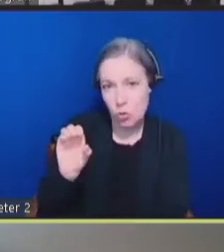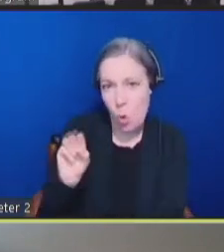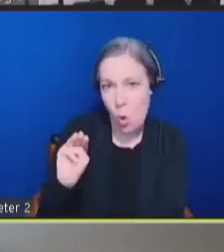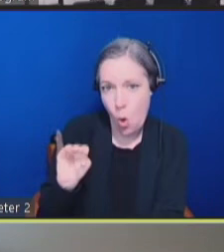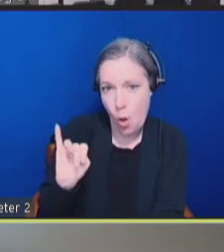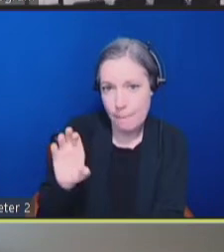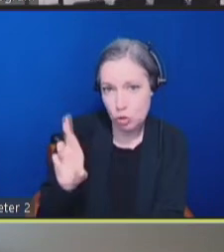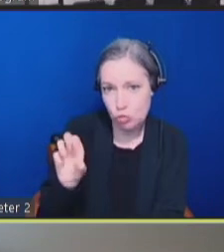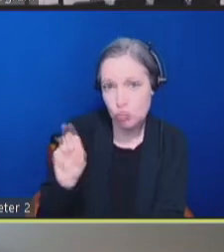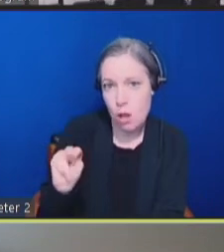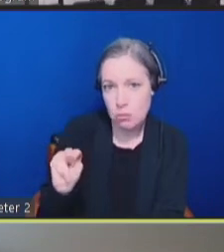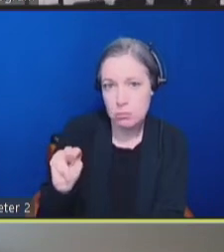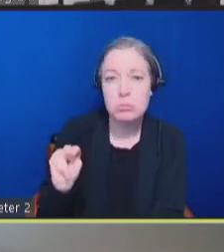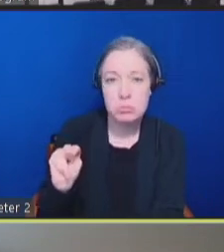With this approval,